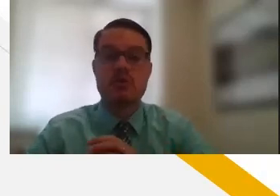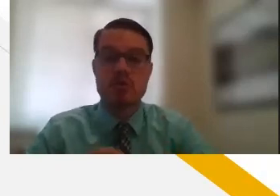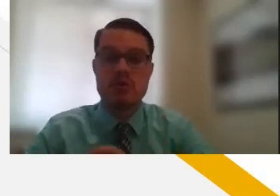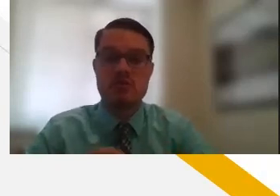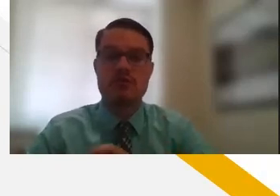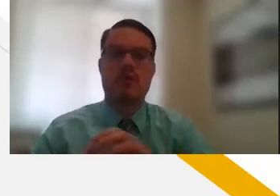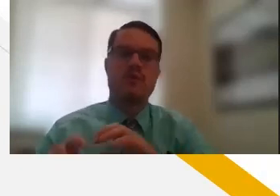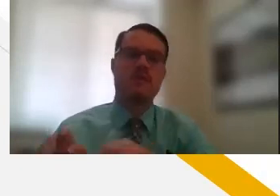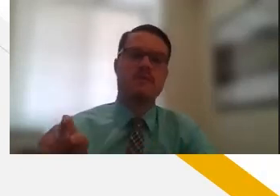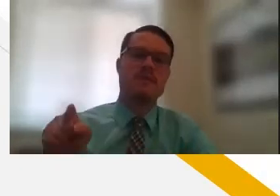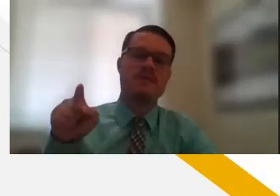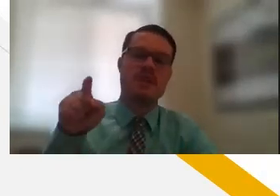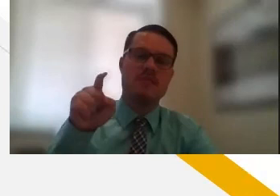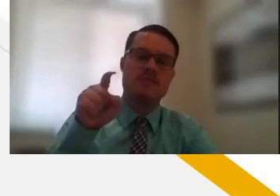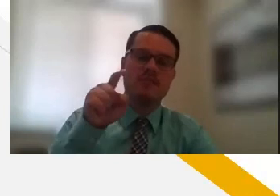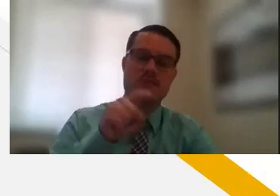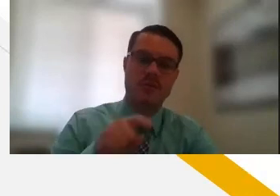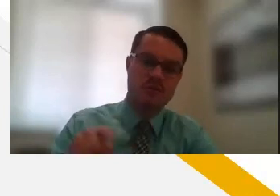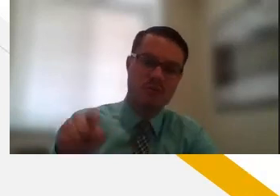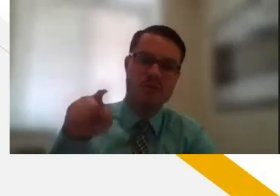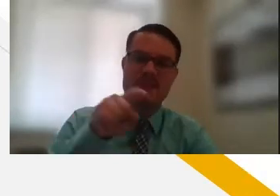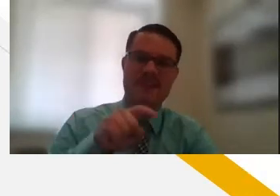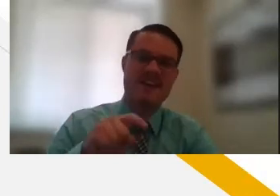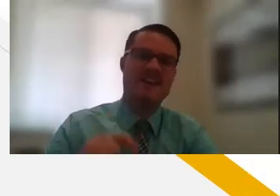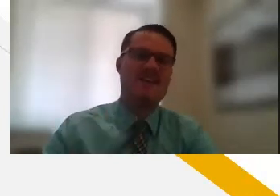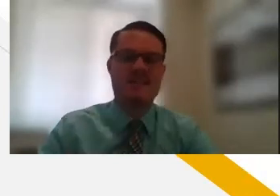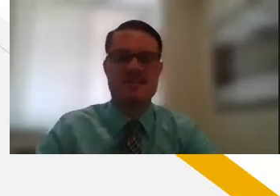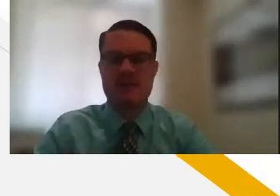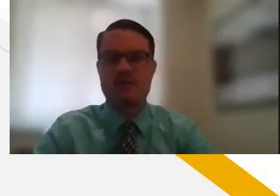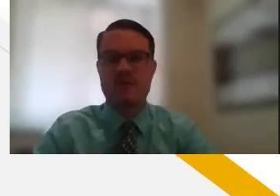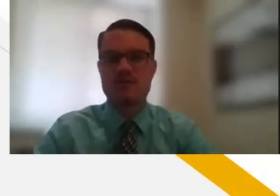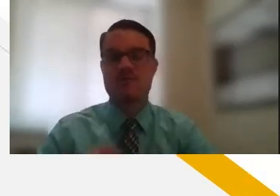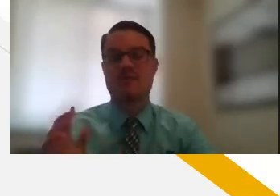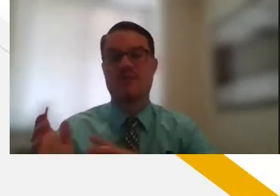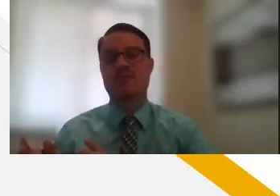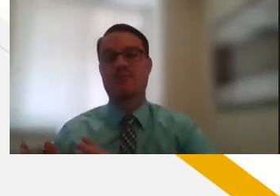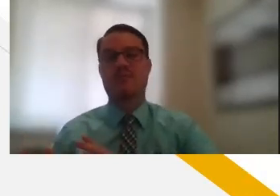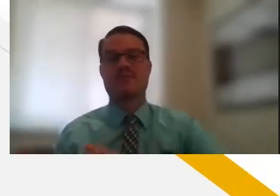Now, those students do fall within the same circle within that section 504 students. So say for example,